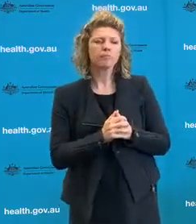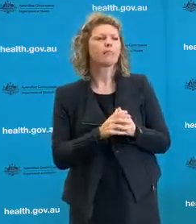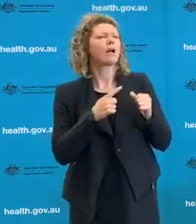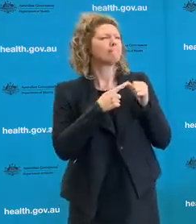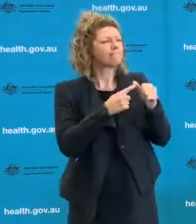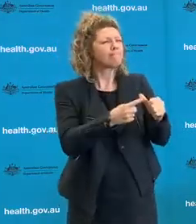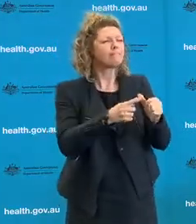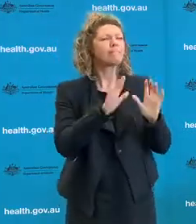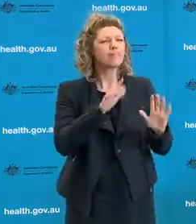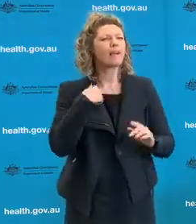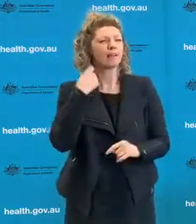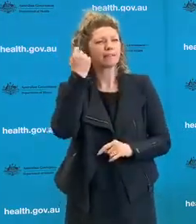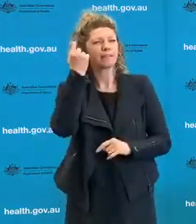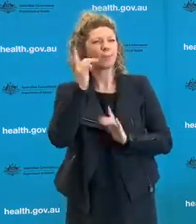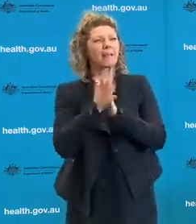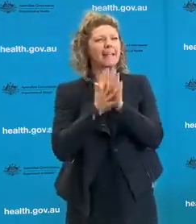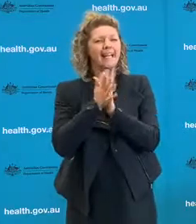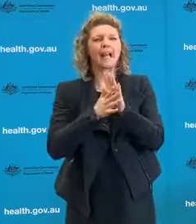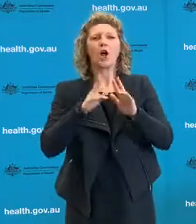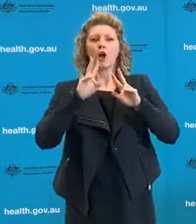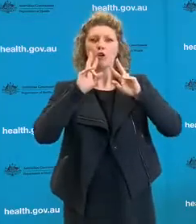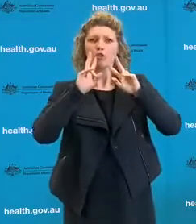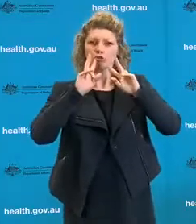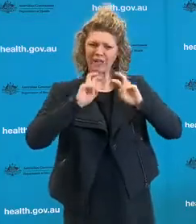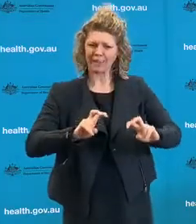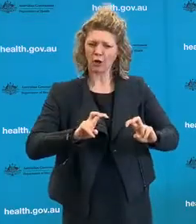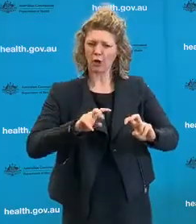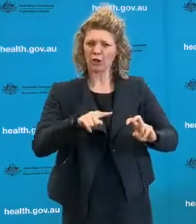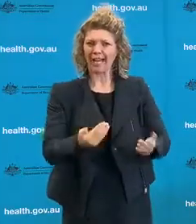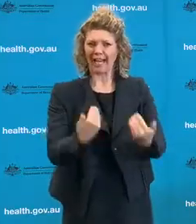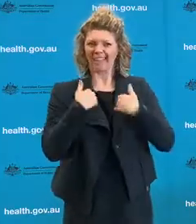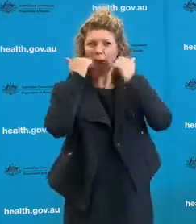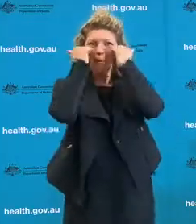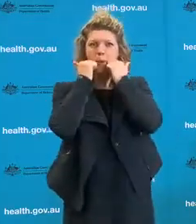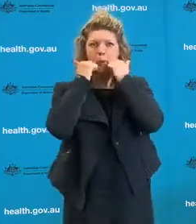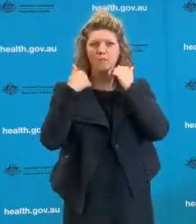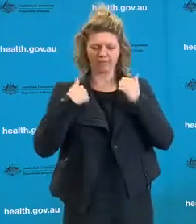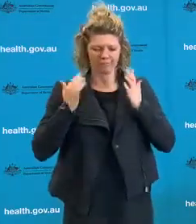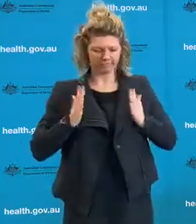are going to boost our immune system? And I think we are absolutely confident